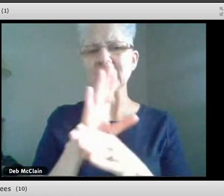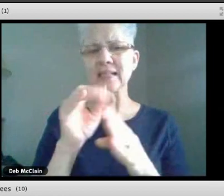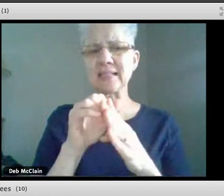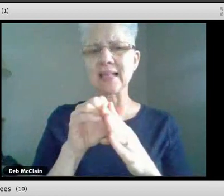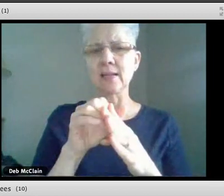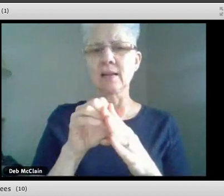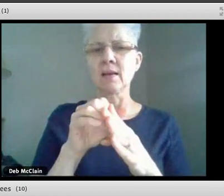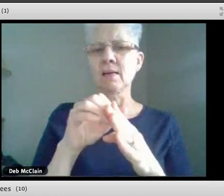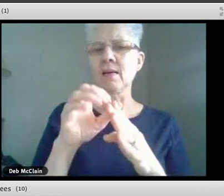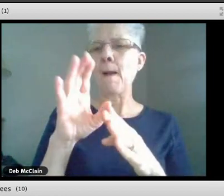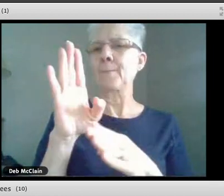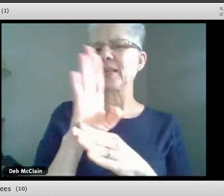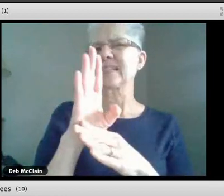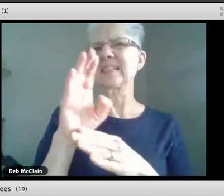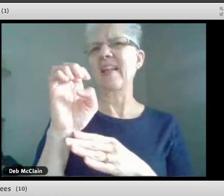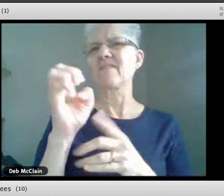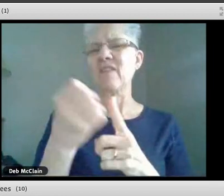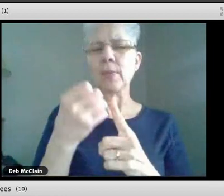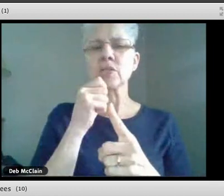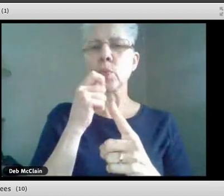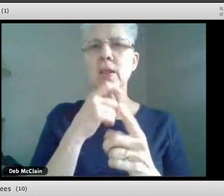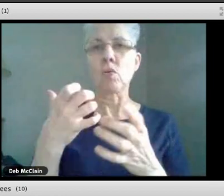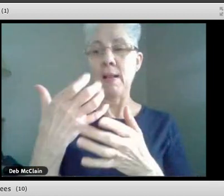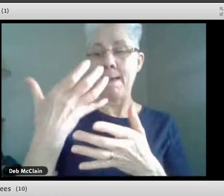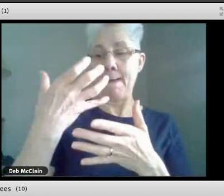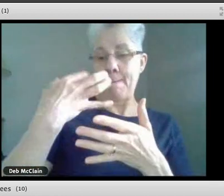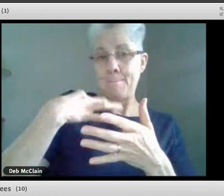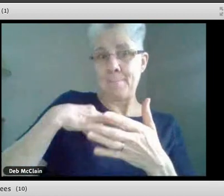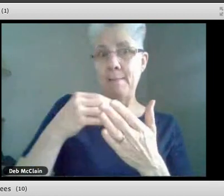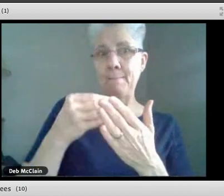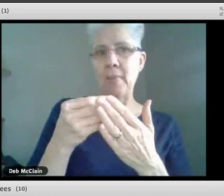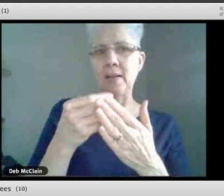because we don't necessarily make money. We make lives better, right?